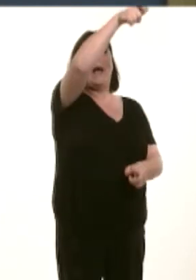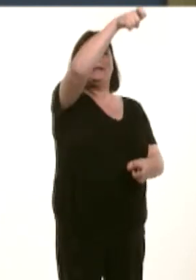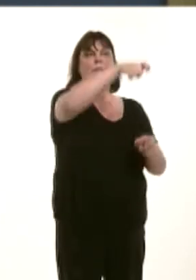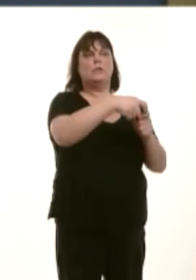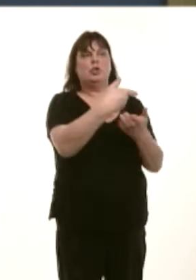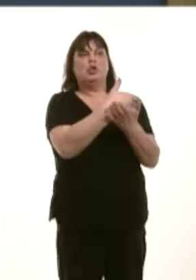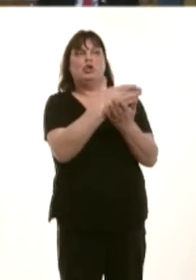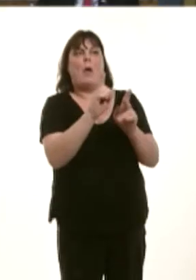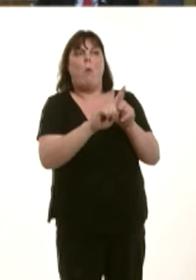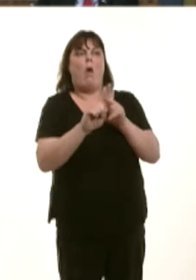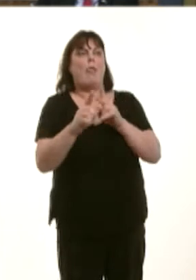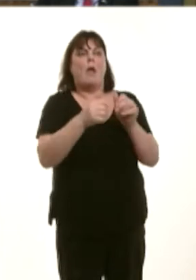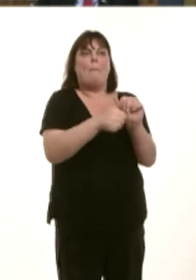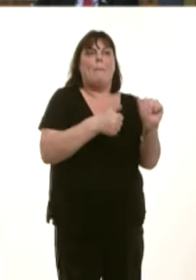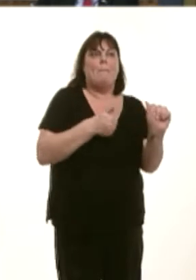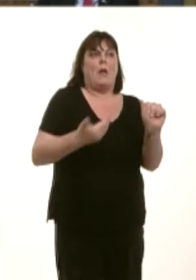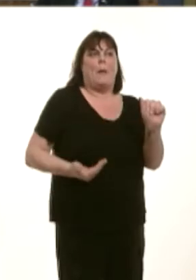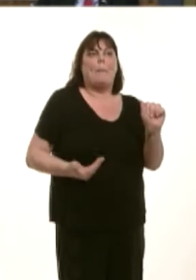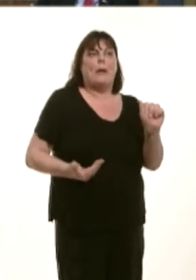the signal is weak.